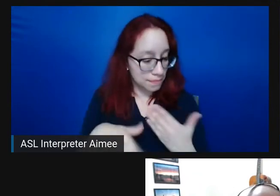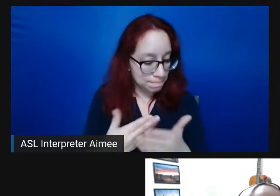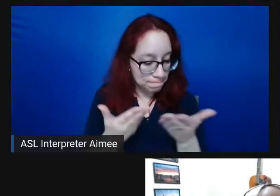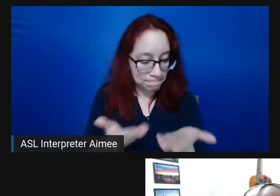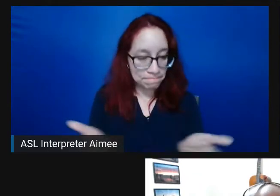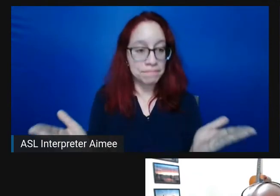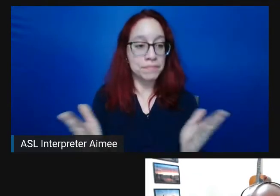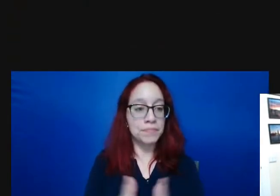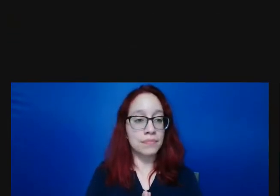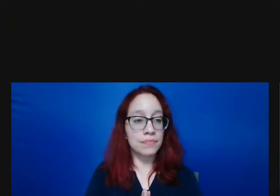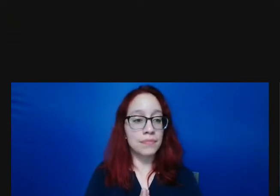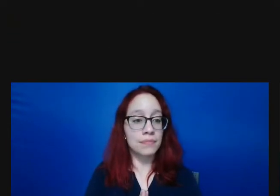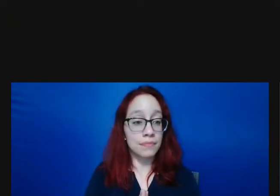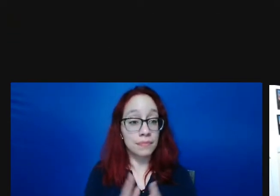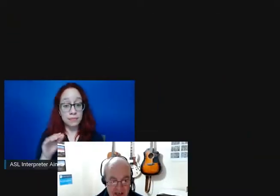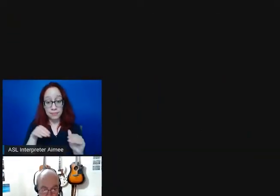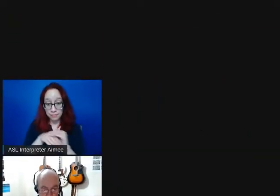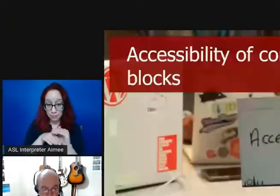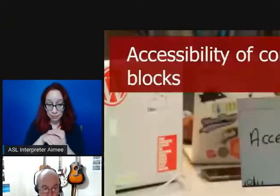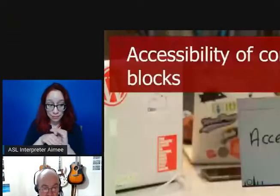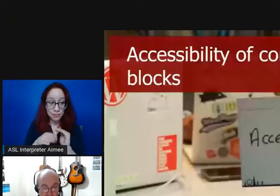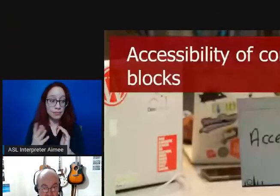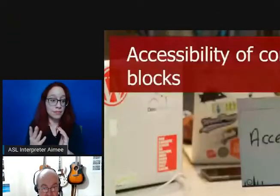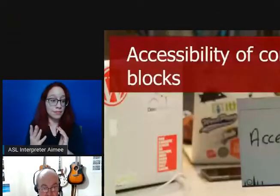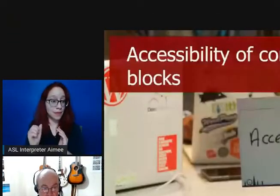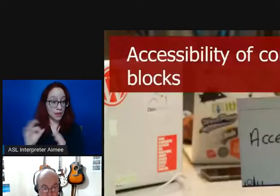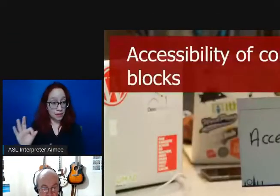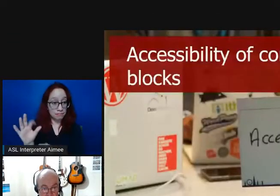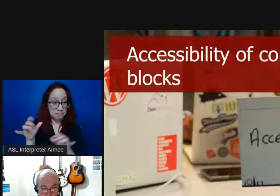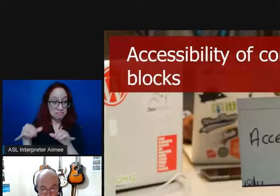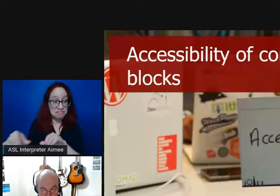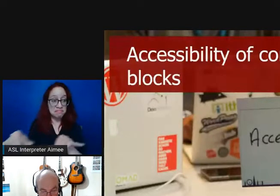to Accessibility of Common Gutenberg blocks.